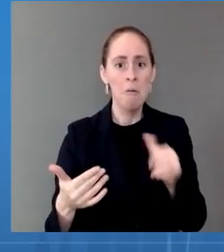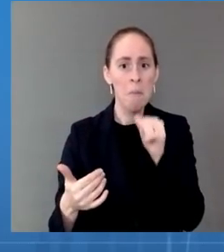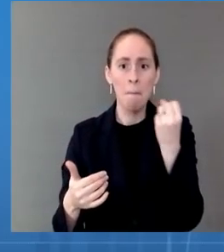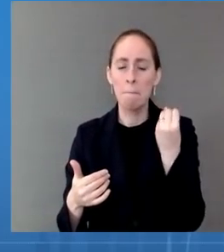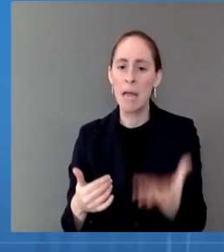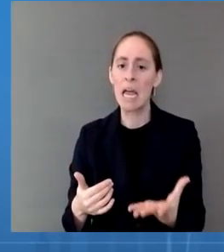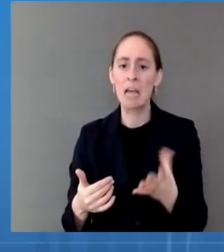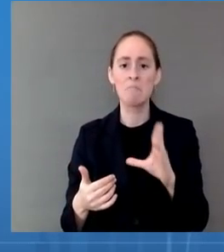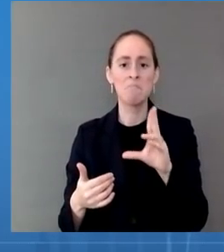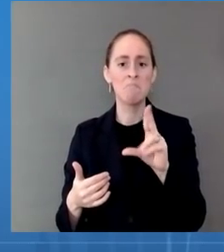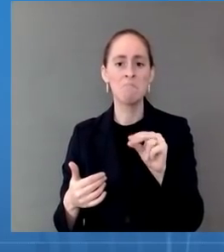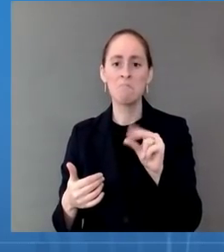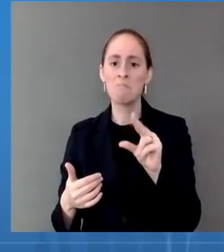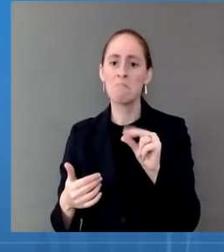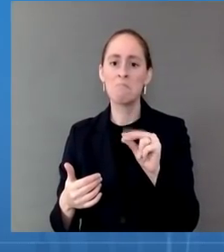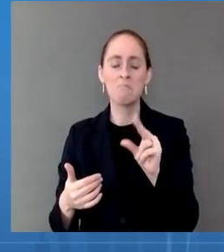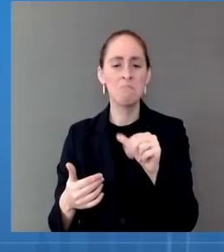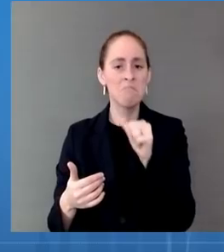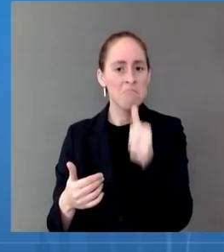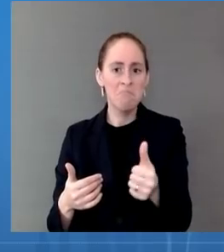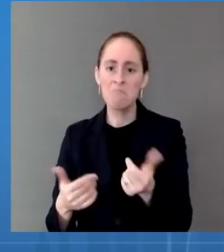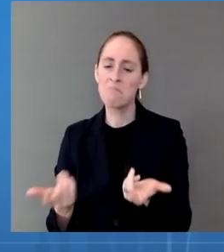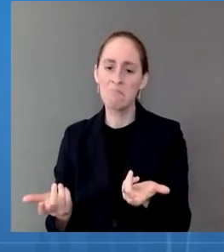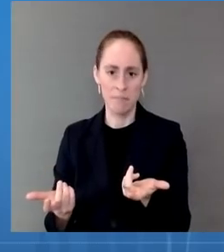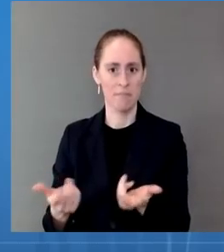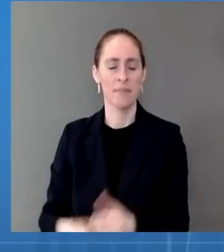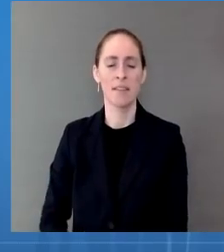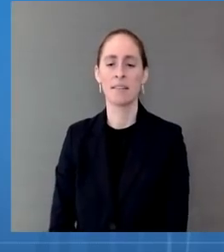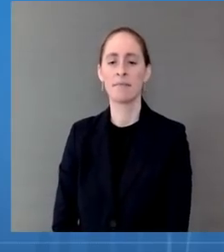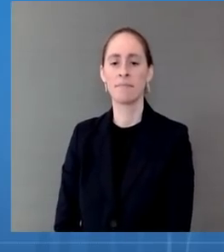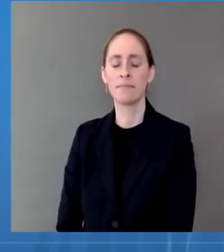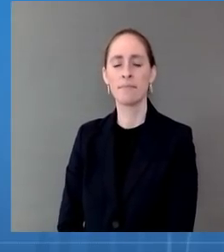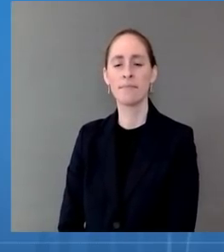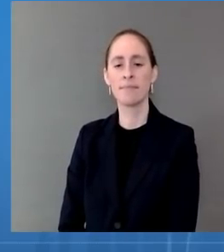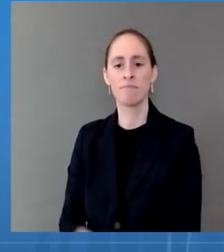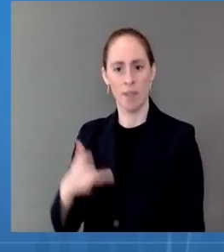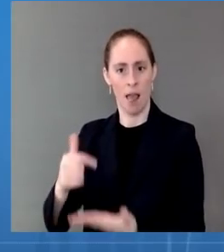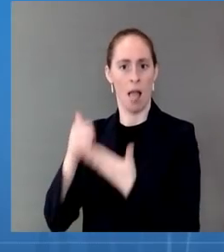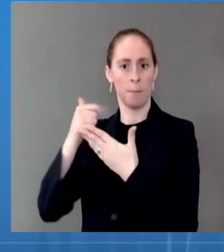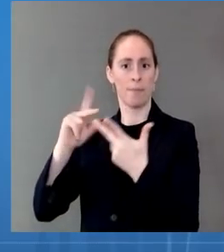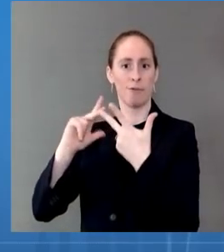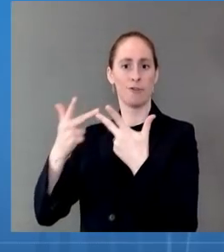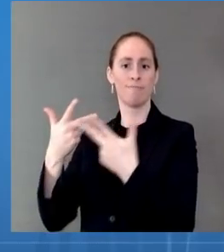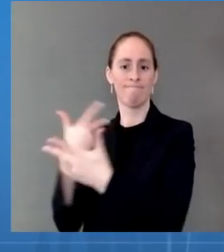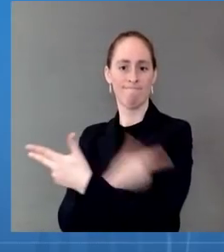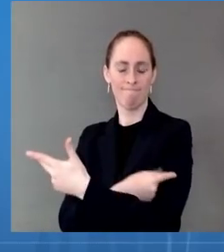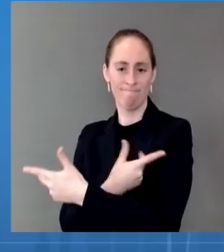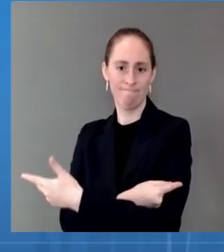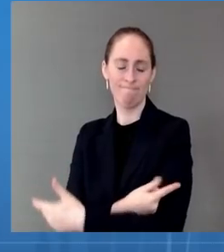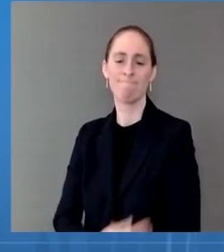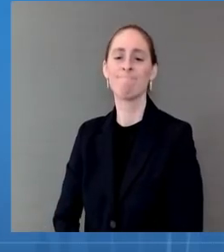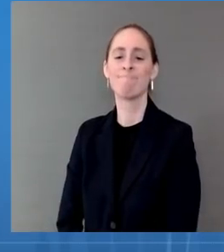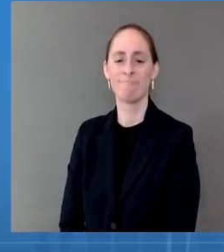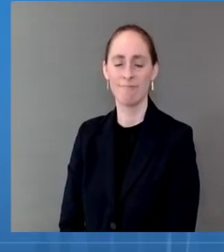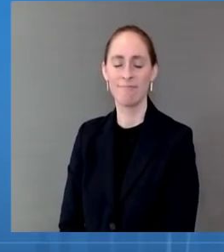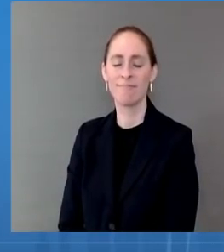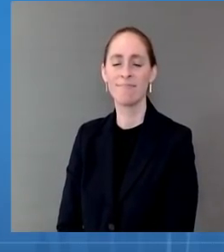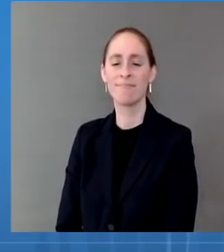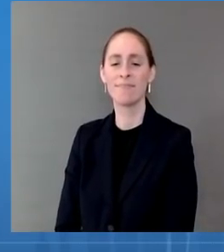Across all age groups evaluated rates of COVID-19 infection and severe disease were substantially lower in those